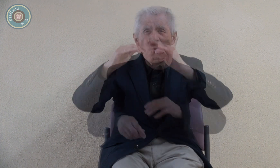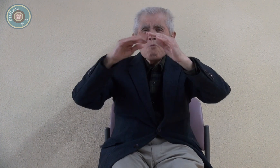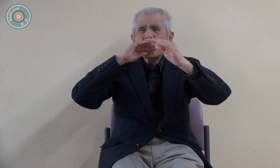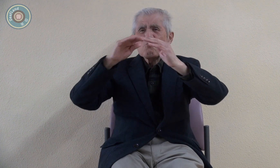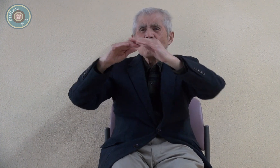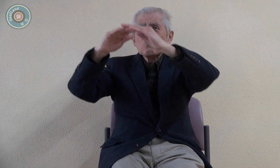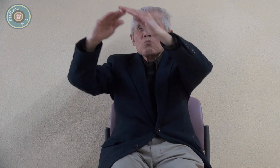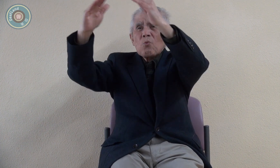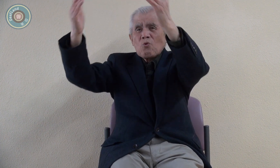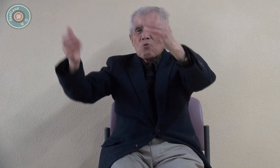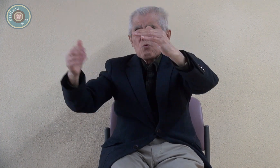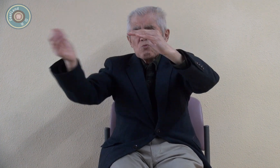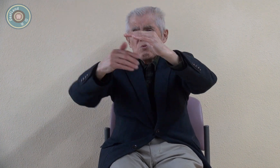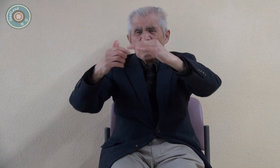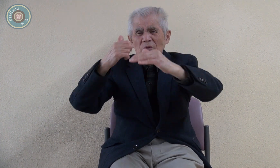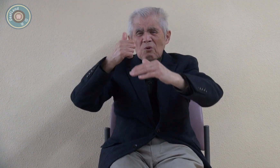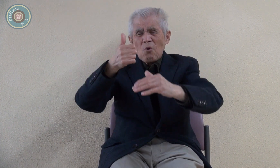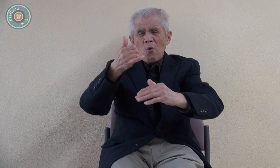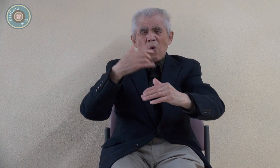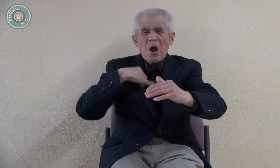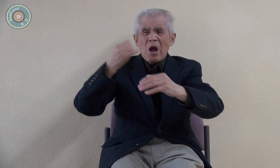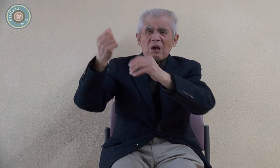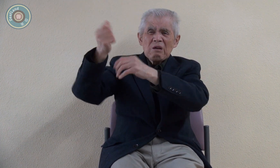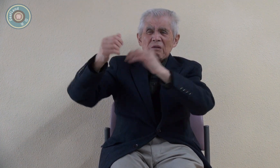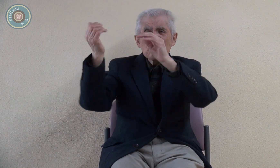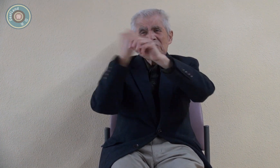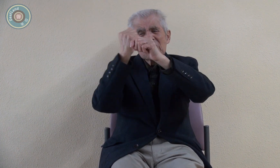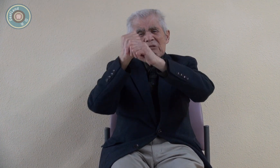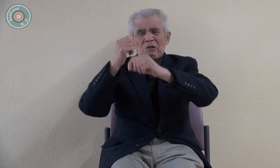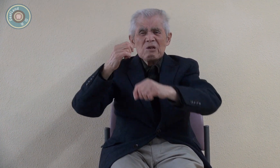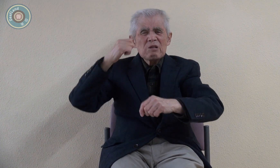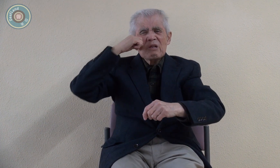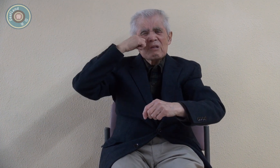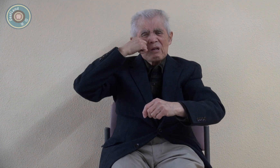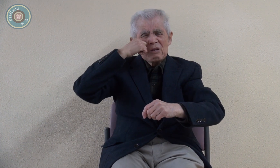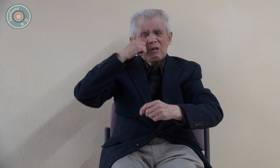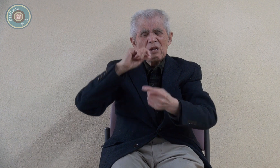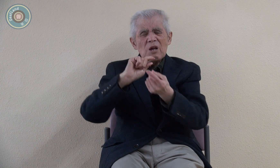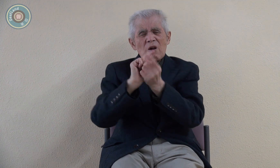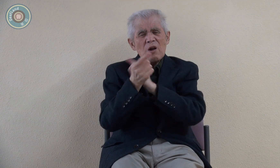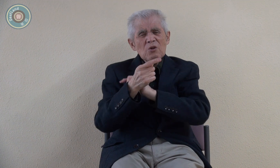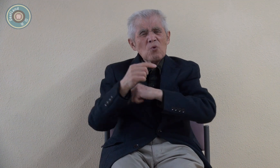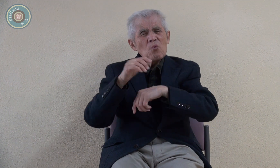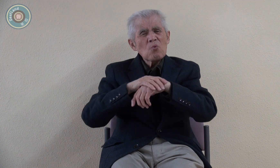It was difficult for my mother to build an air-raid shelter by herself